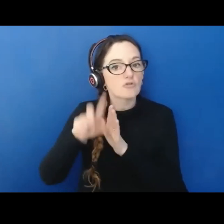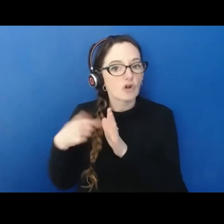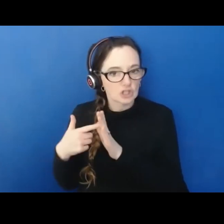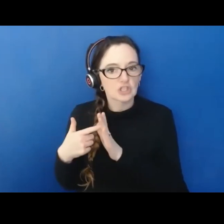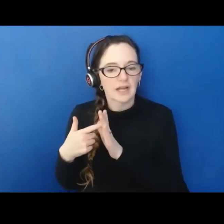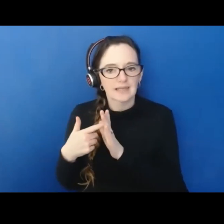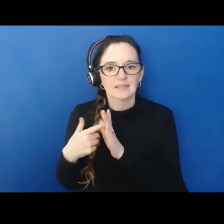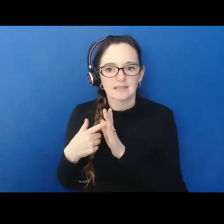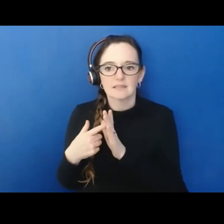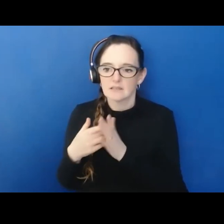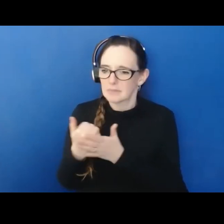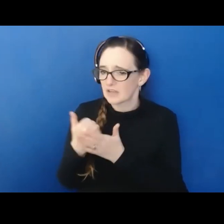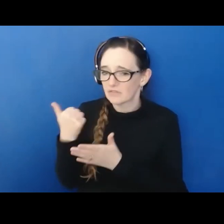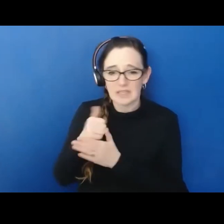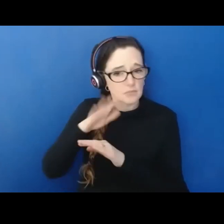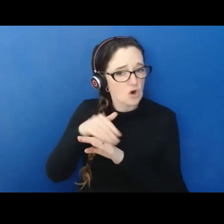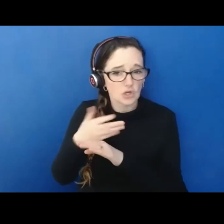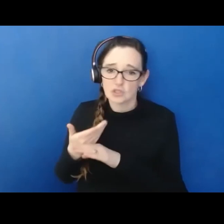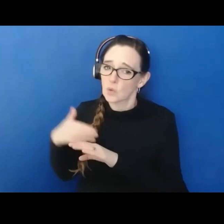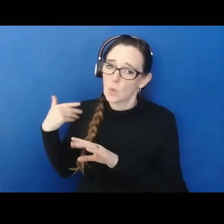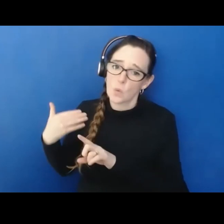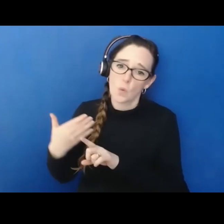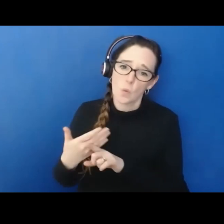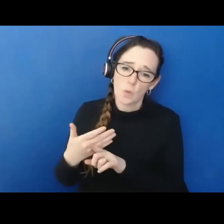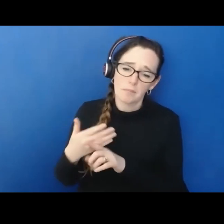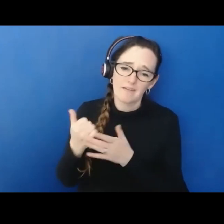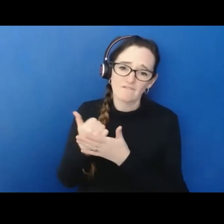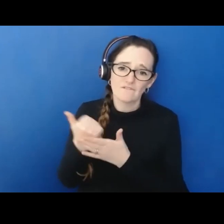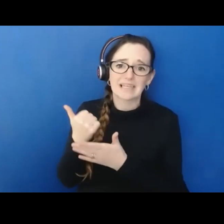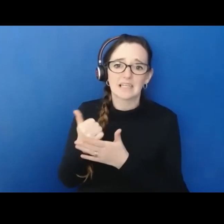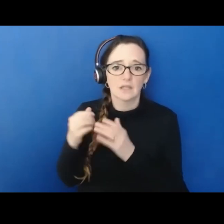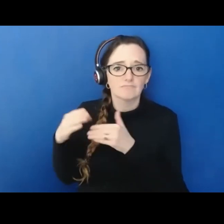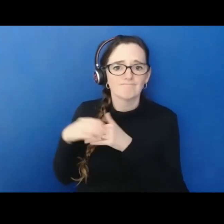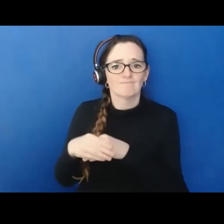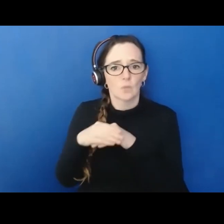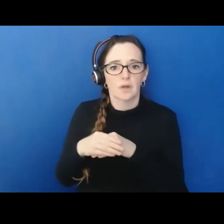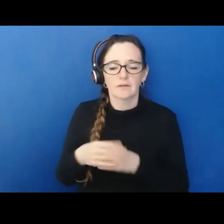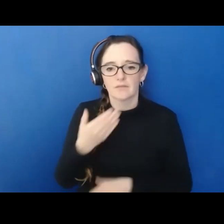It s been so good working with you all. And lastly, I want to thank Sam Tucker our